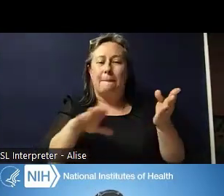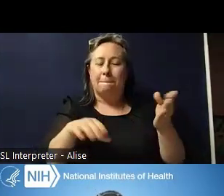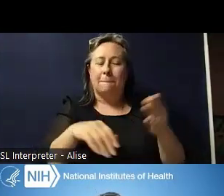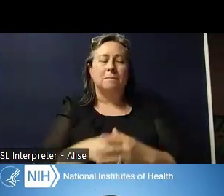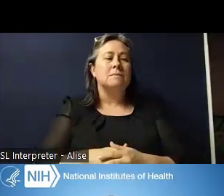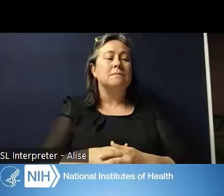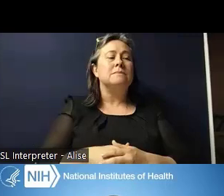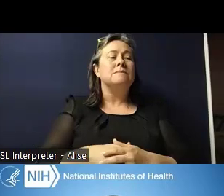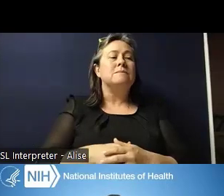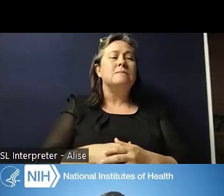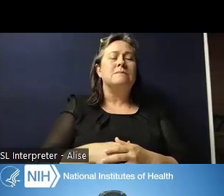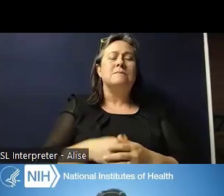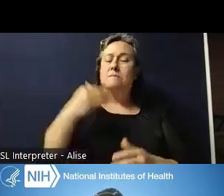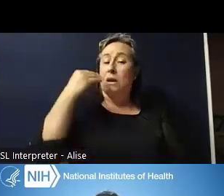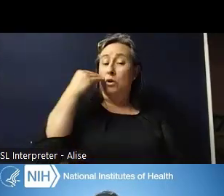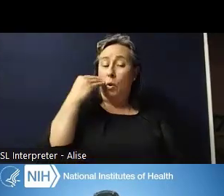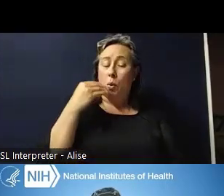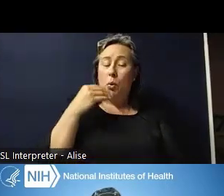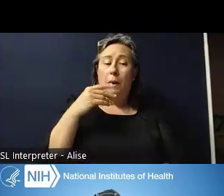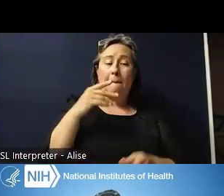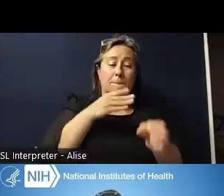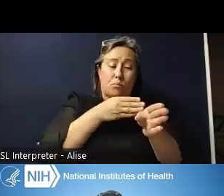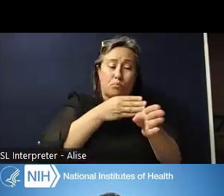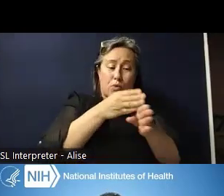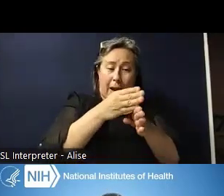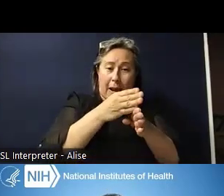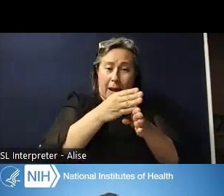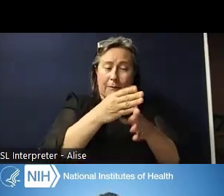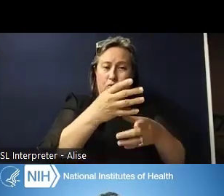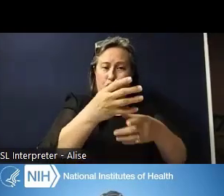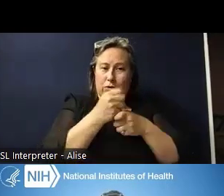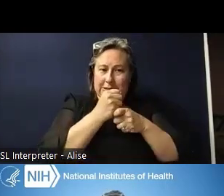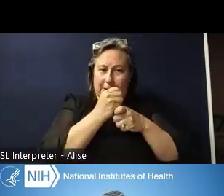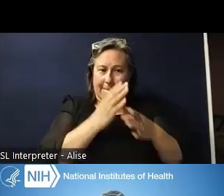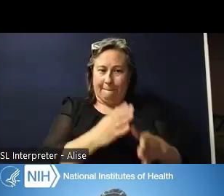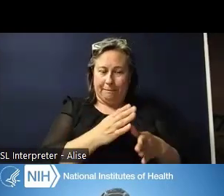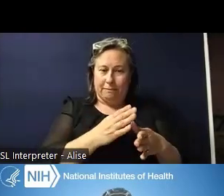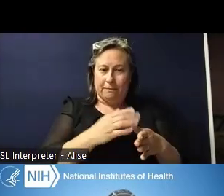is that the primary recipient, which I call the prime,